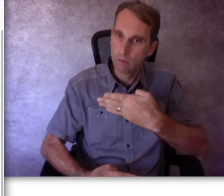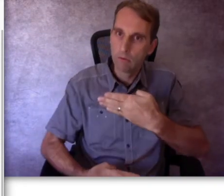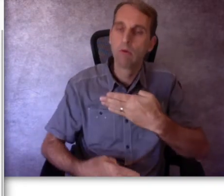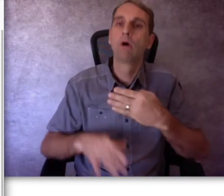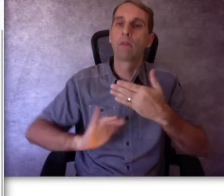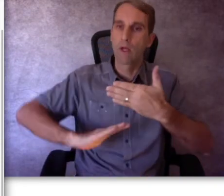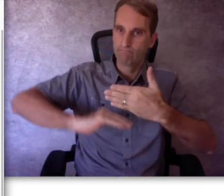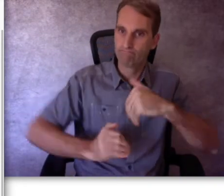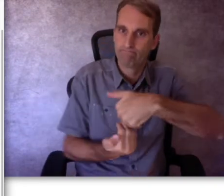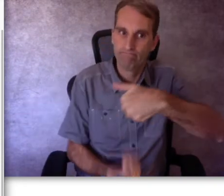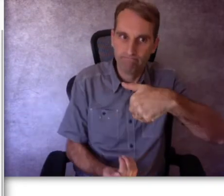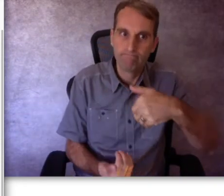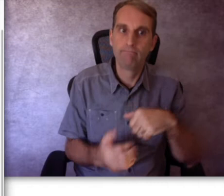because we don't want to block the sign language.